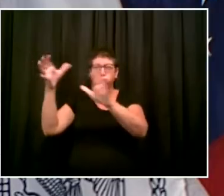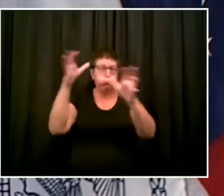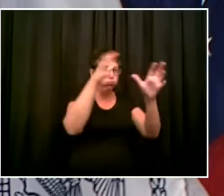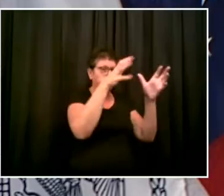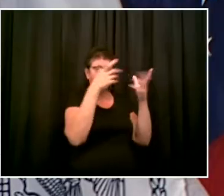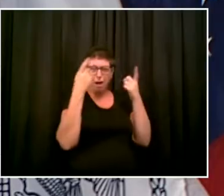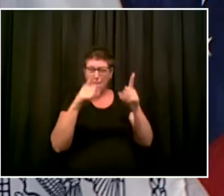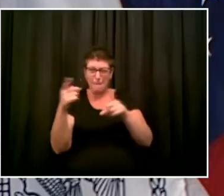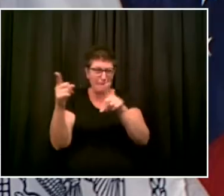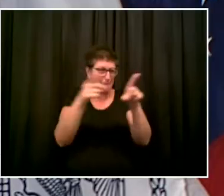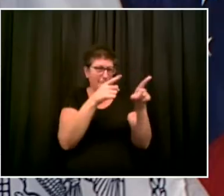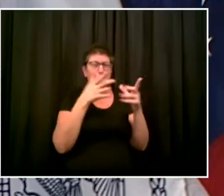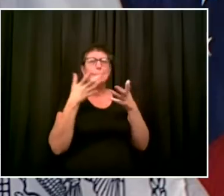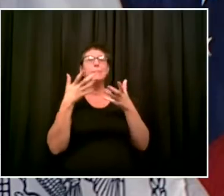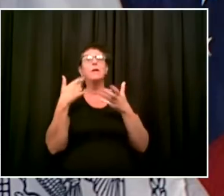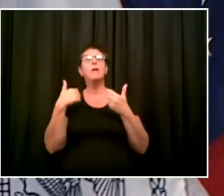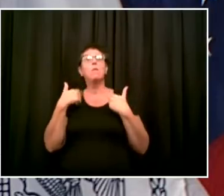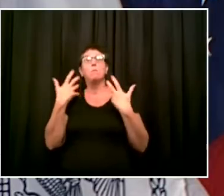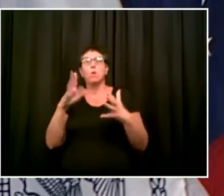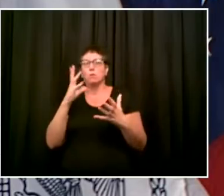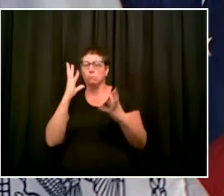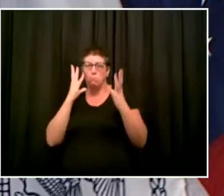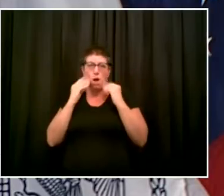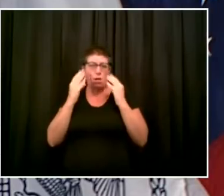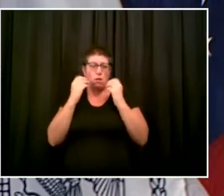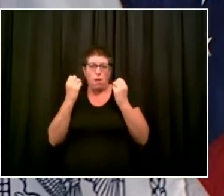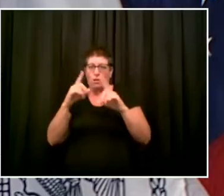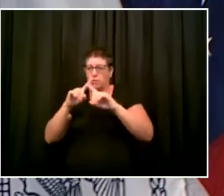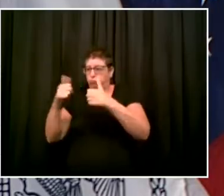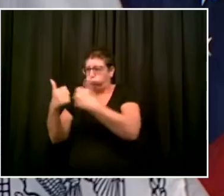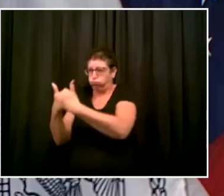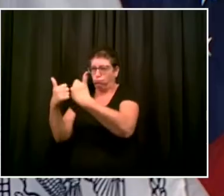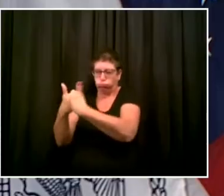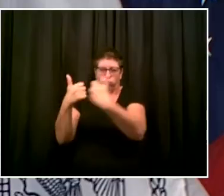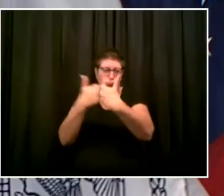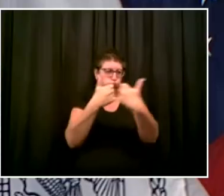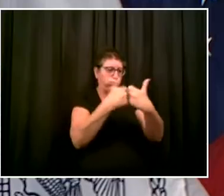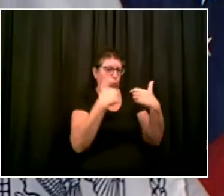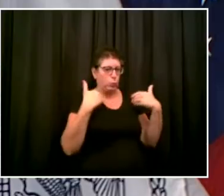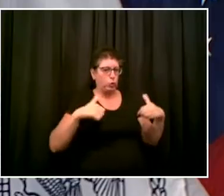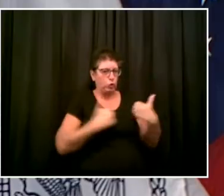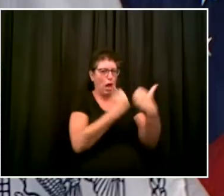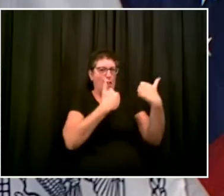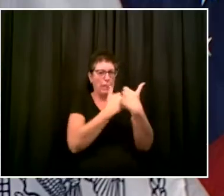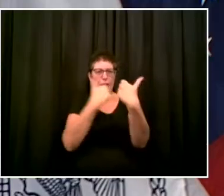EVERY CITY AGENCY FOR ALL THE CHALLENGES WARE E CIFANG TOGETHER